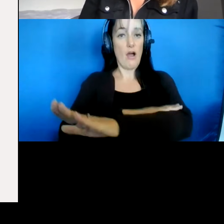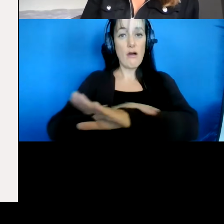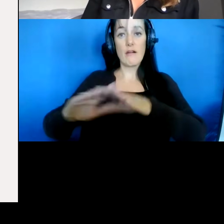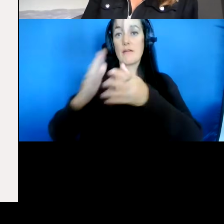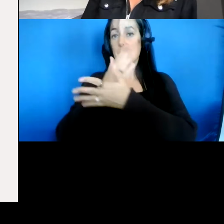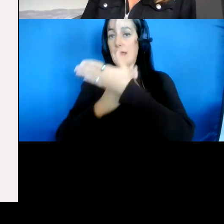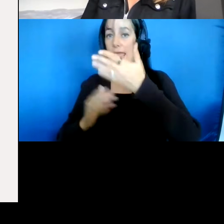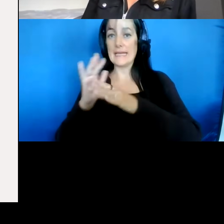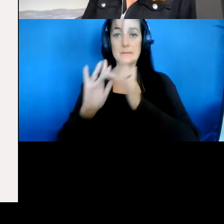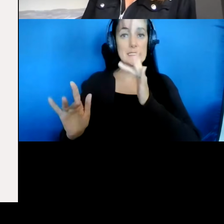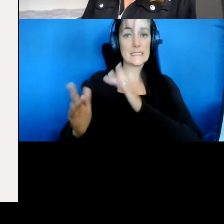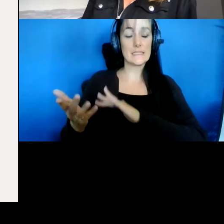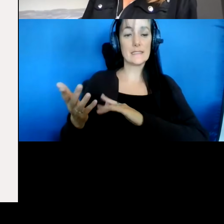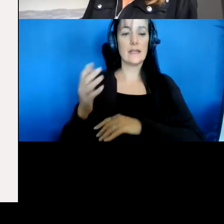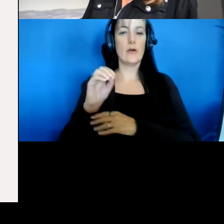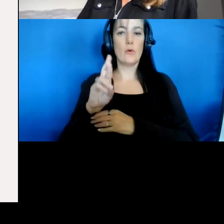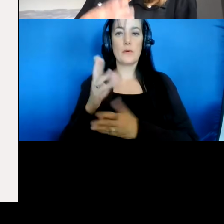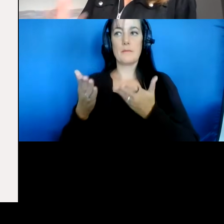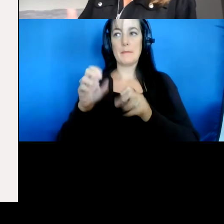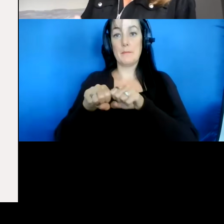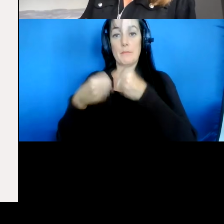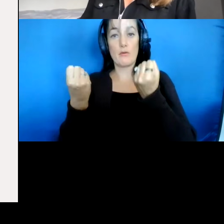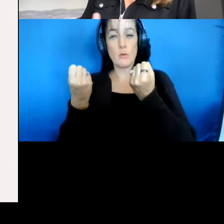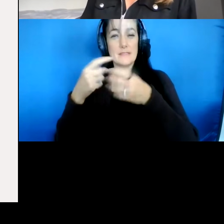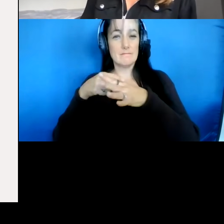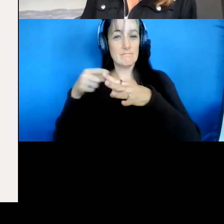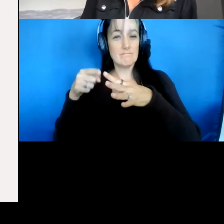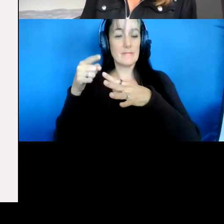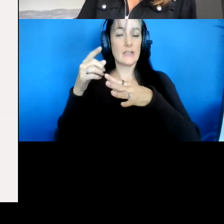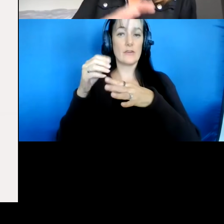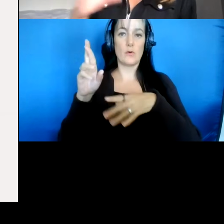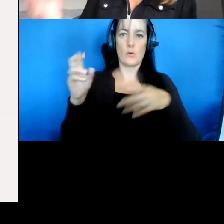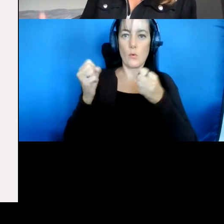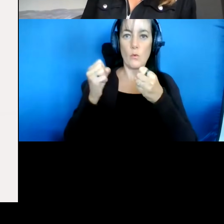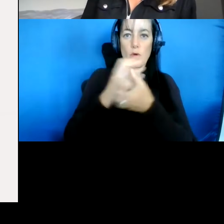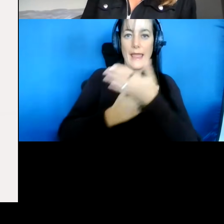a broken figure, or cold hands. This does not cover everybody but it gives you a broad